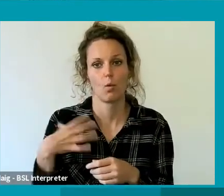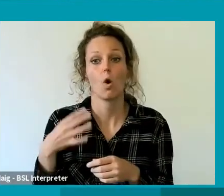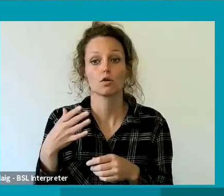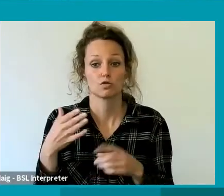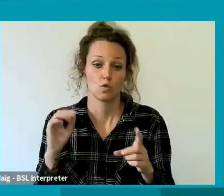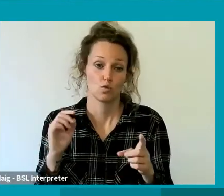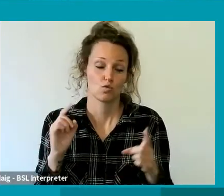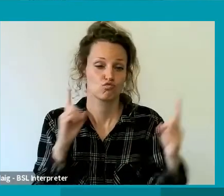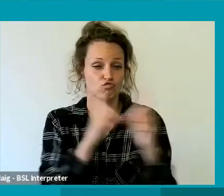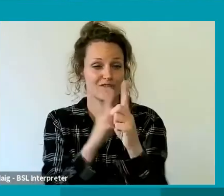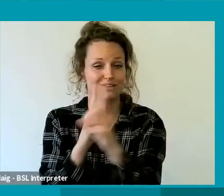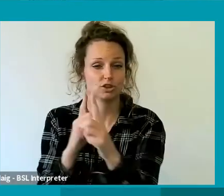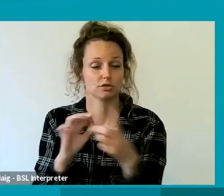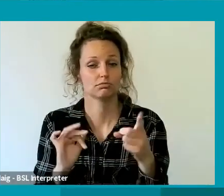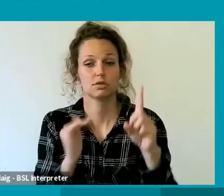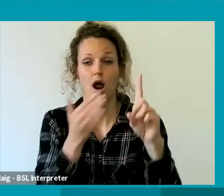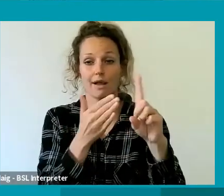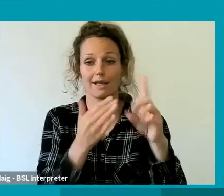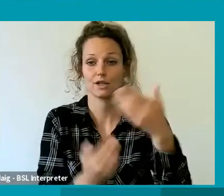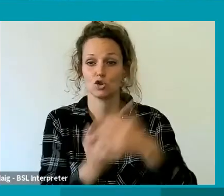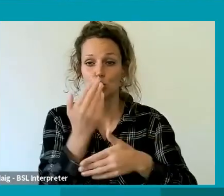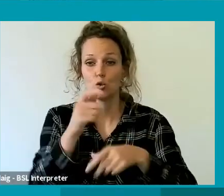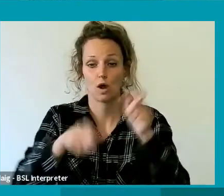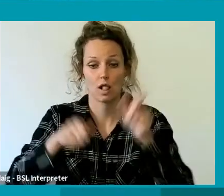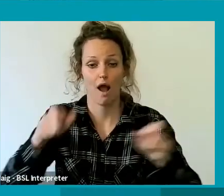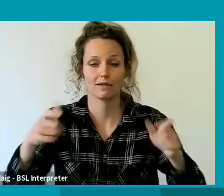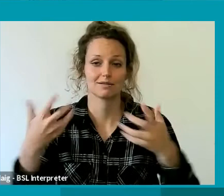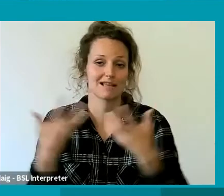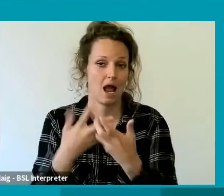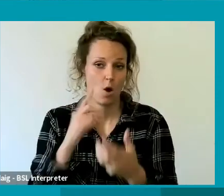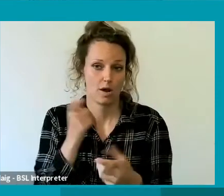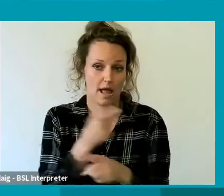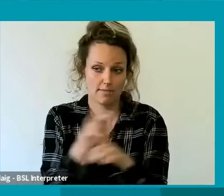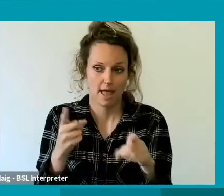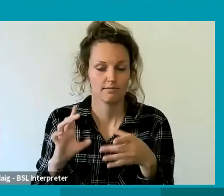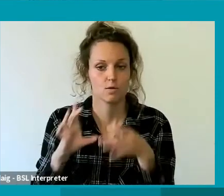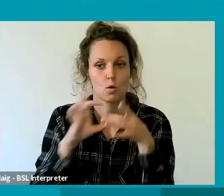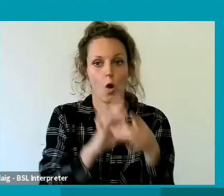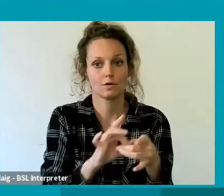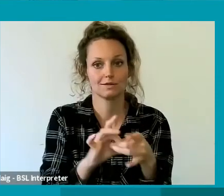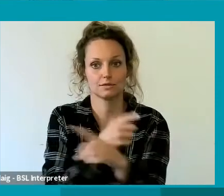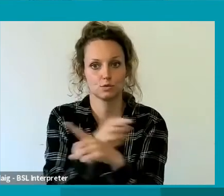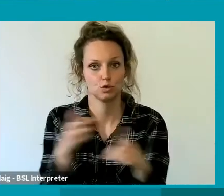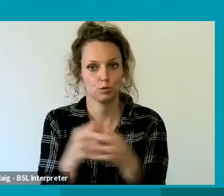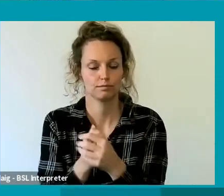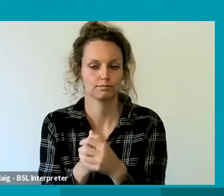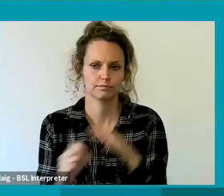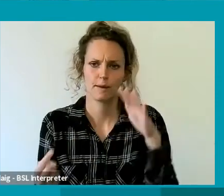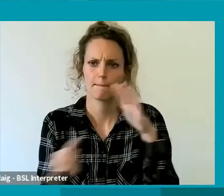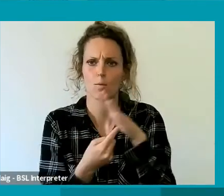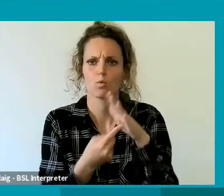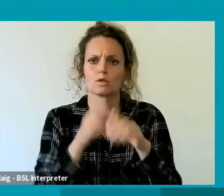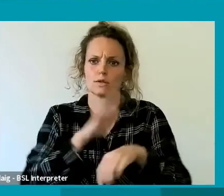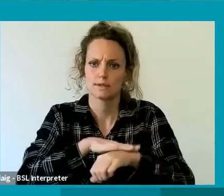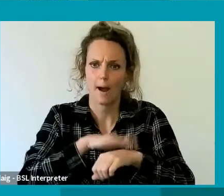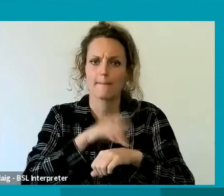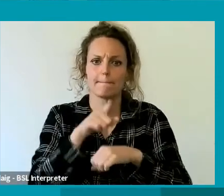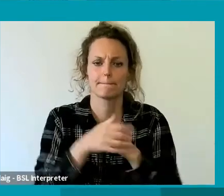How can they get in contact with you? So it's important to invest some time here. Use keywords,